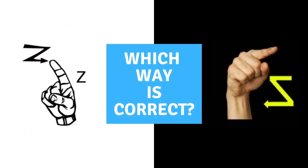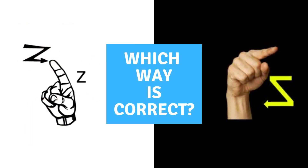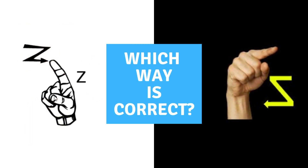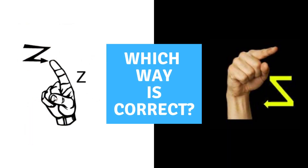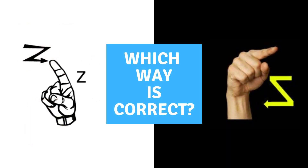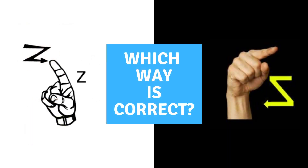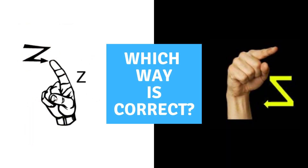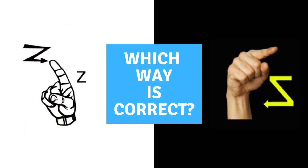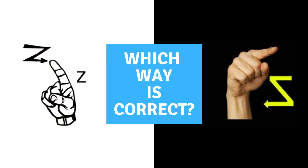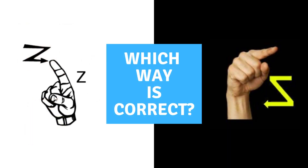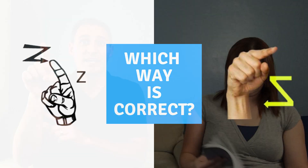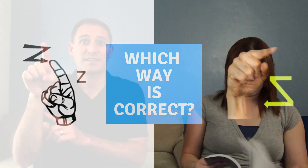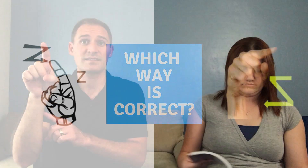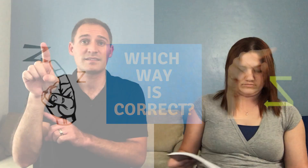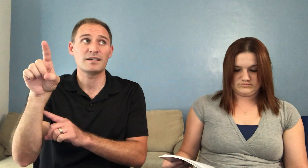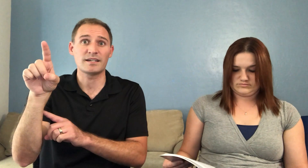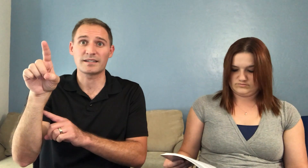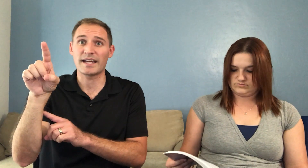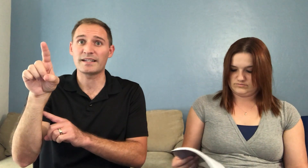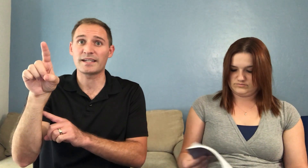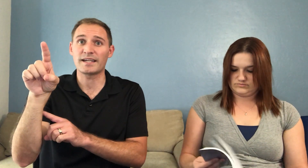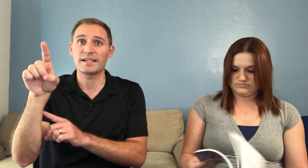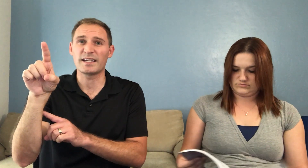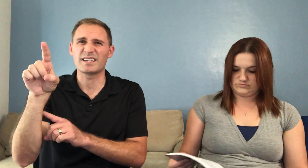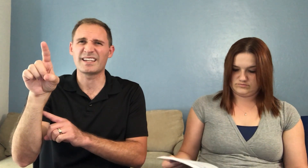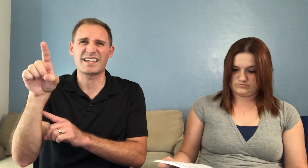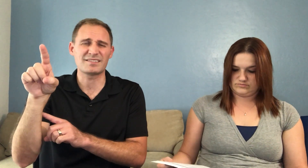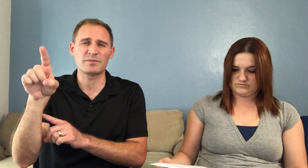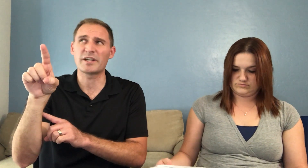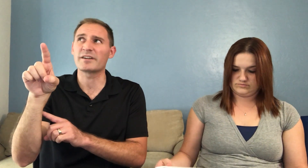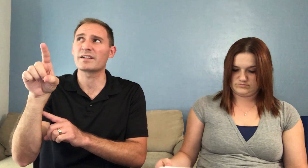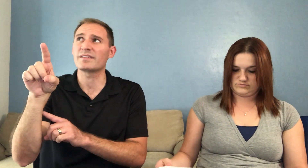look at ASL Connect, Gallaudet, ASL Meredith,